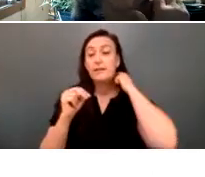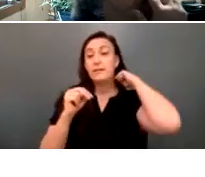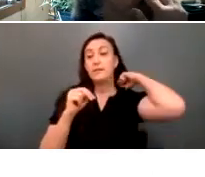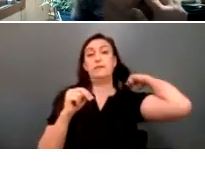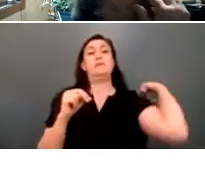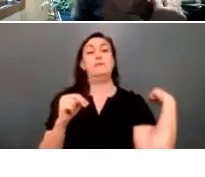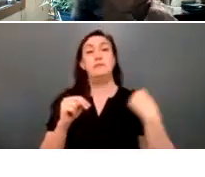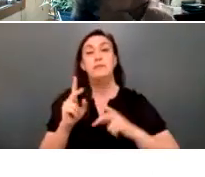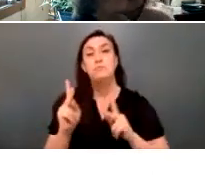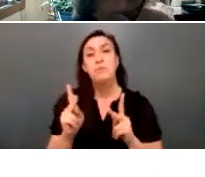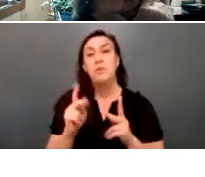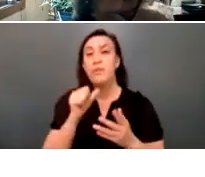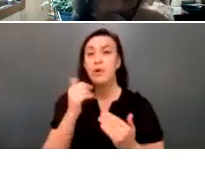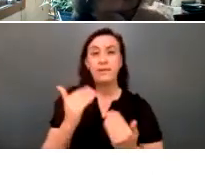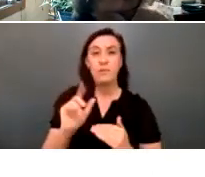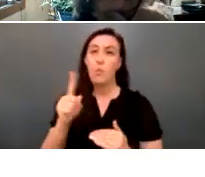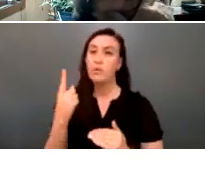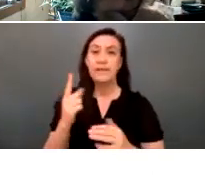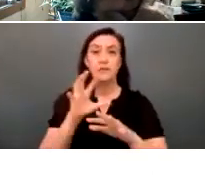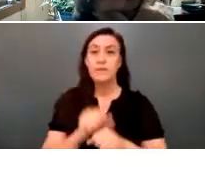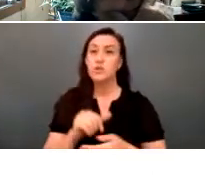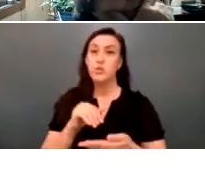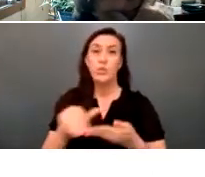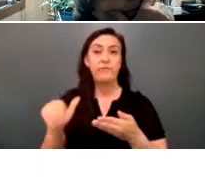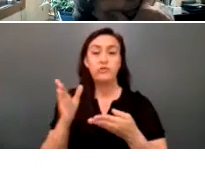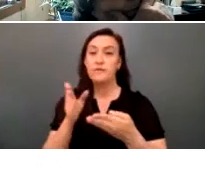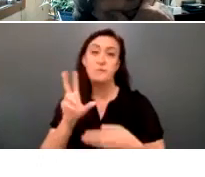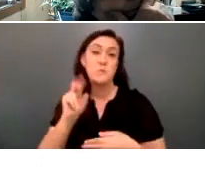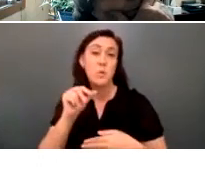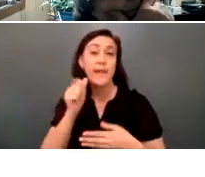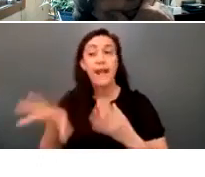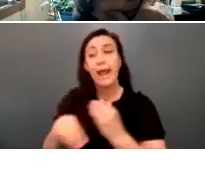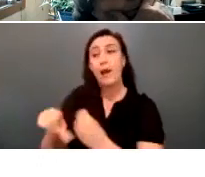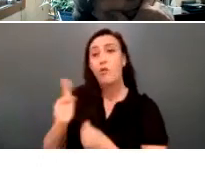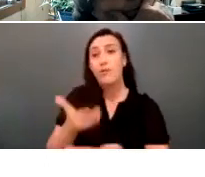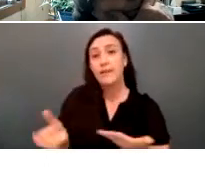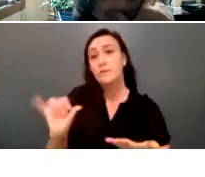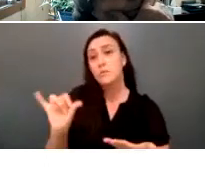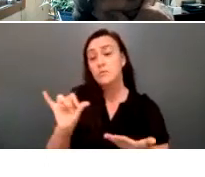traditional waiver services. They can do other things, but I think and this is where don't quote me here.